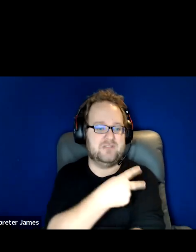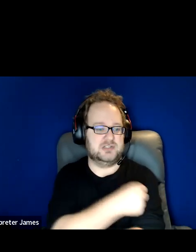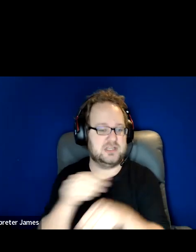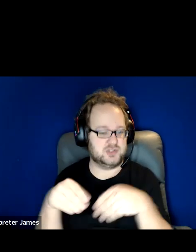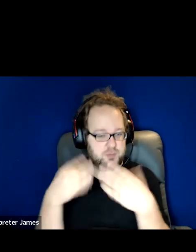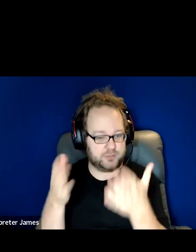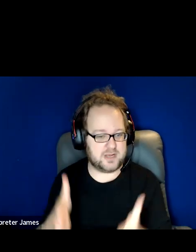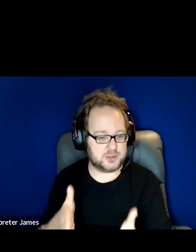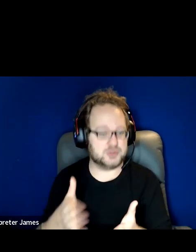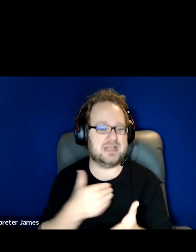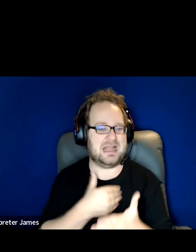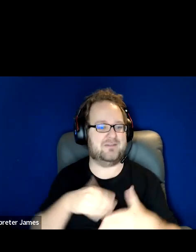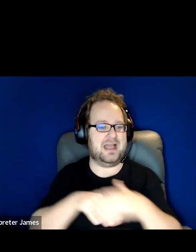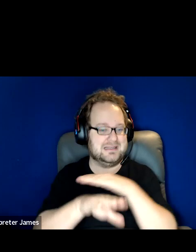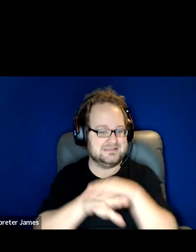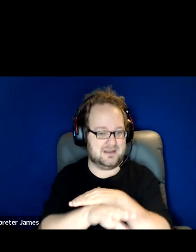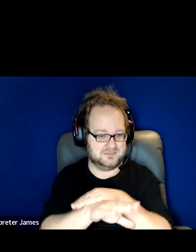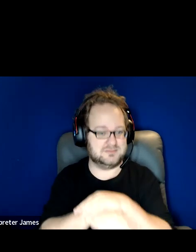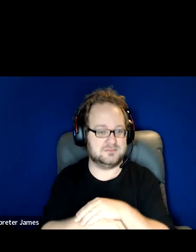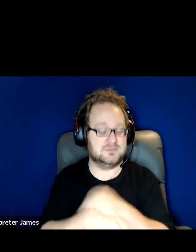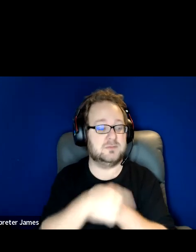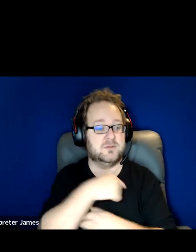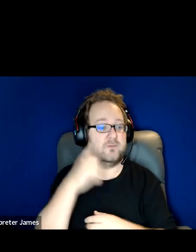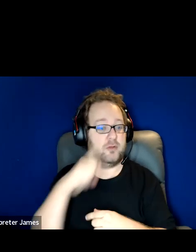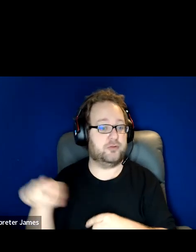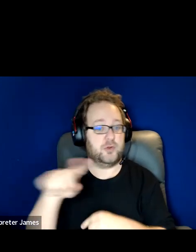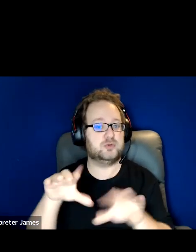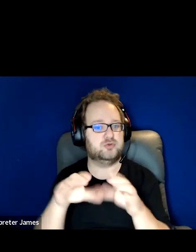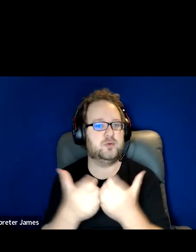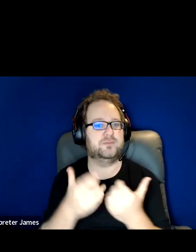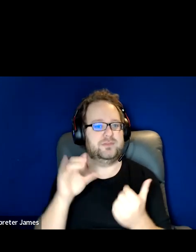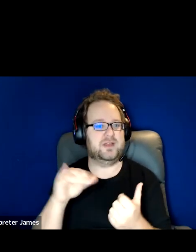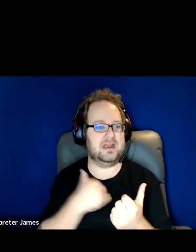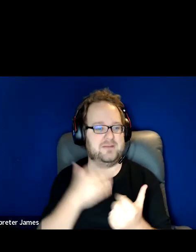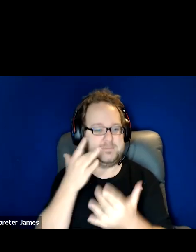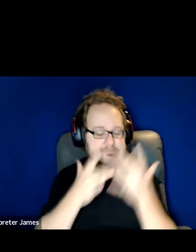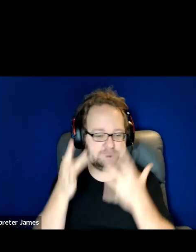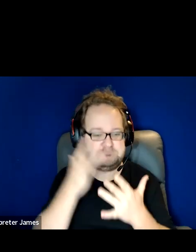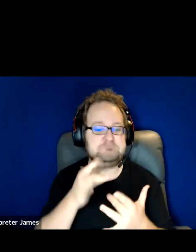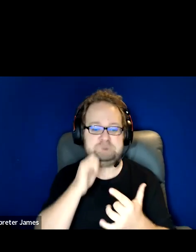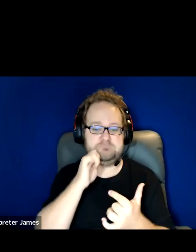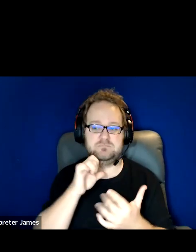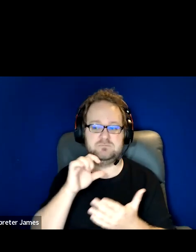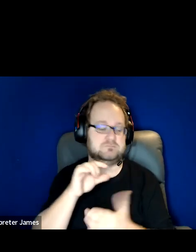and vaccine access and uptake for those that experience disparity and immunization.